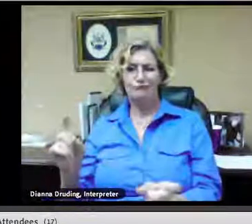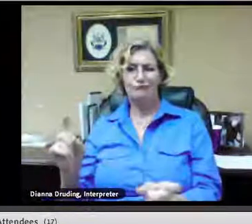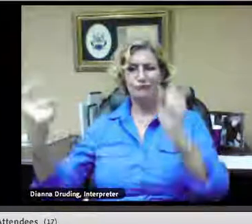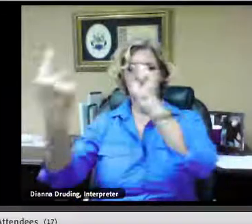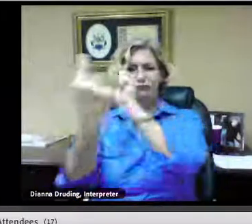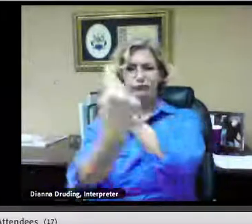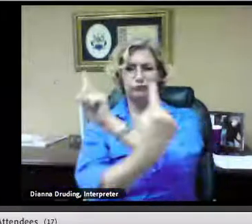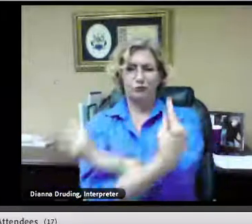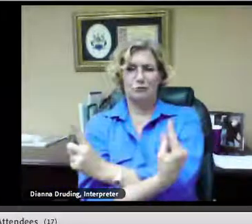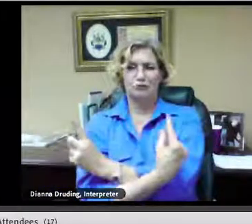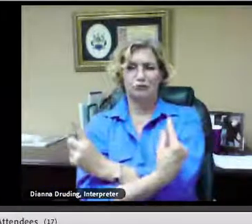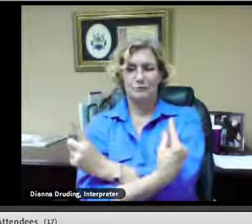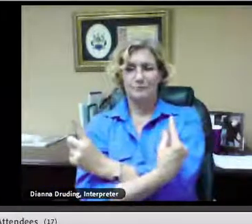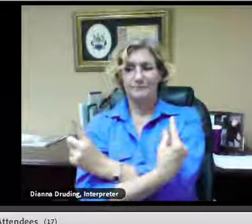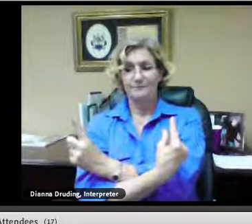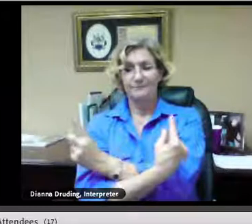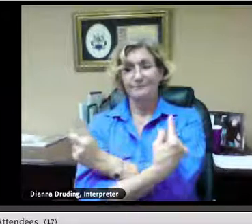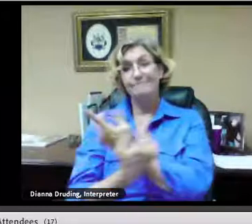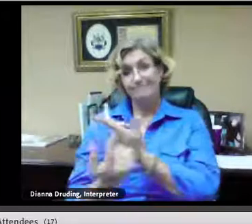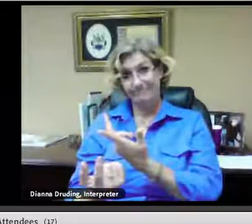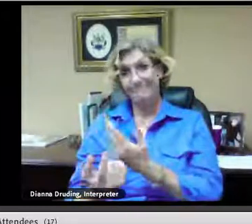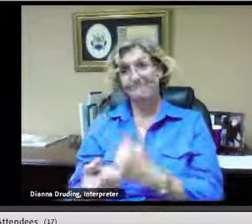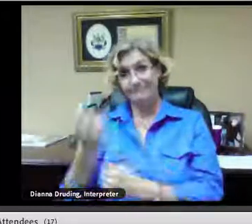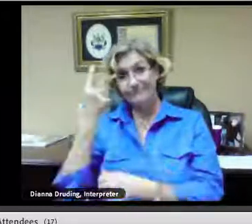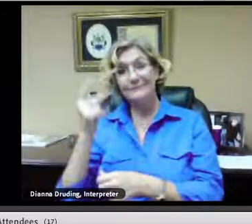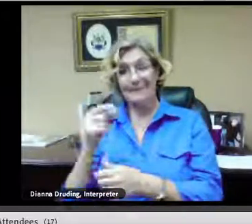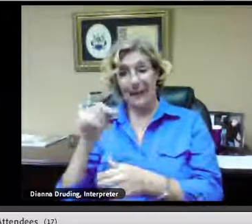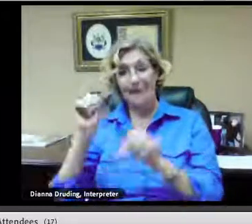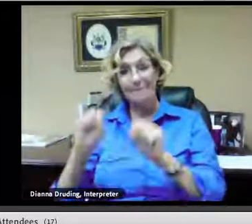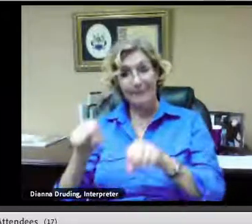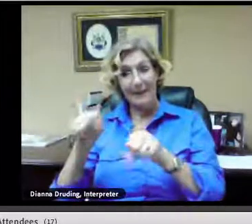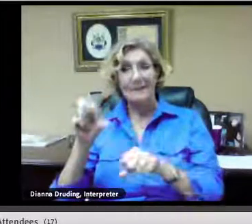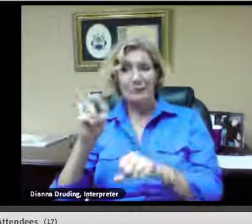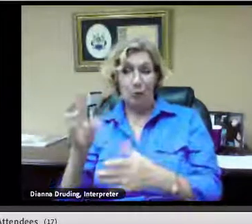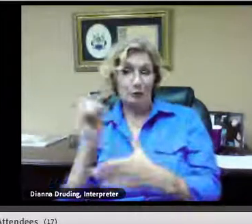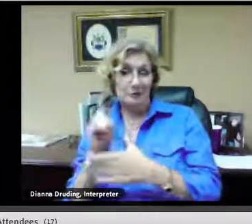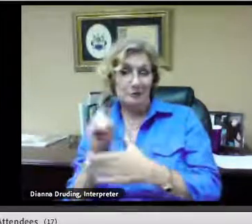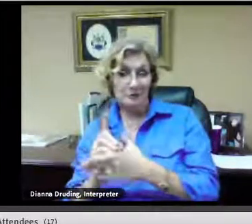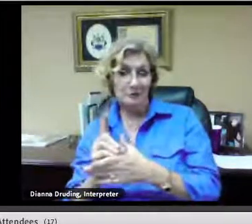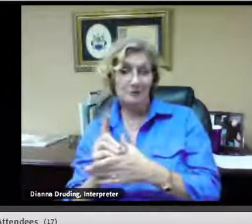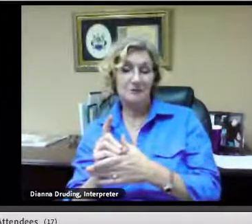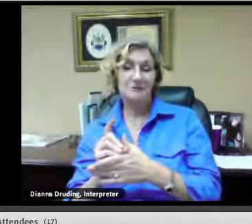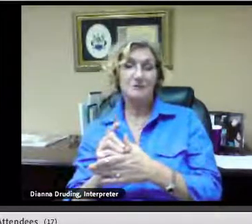however you want to frame it, before you can even really get to the point where you can ask questions.